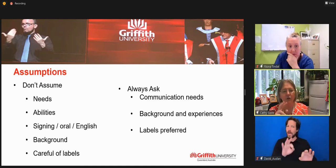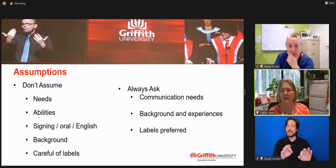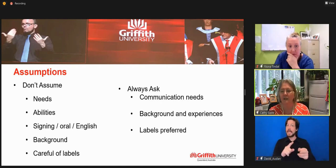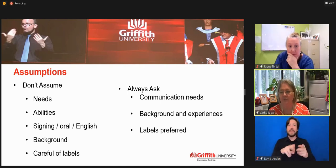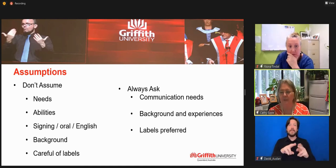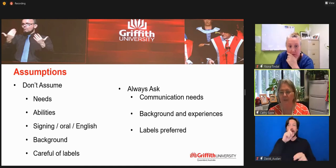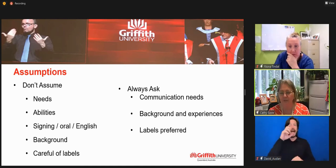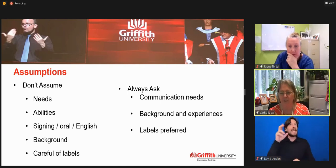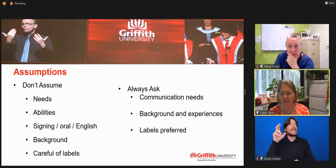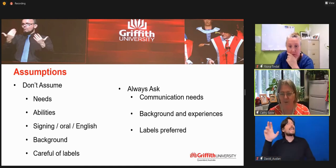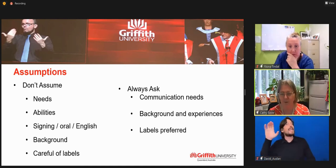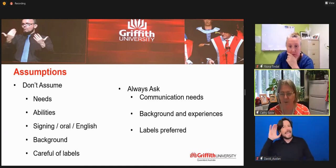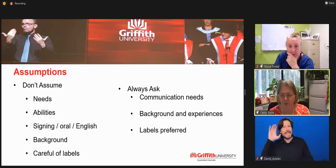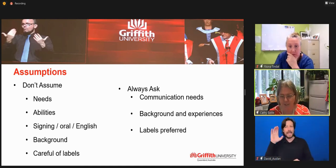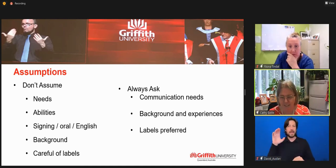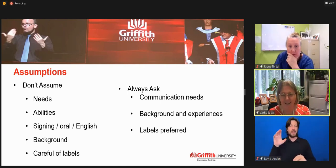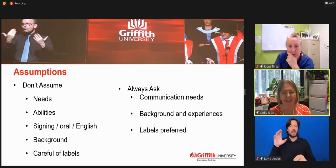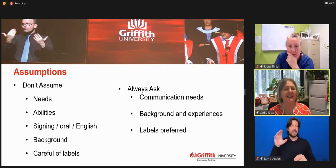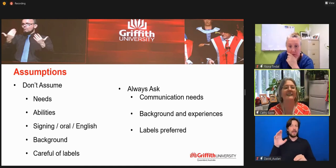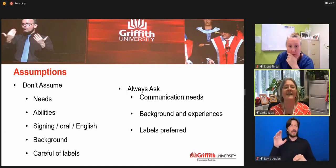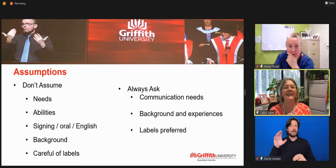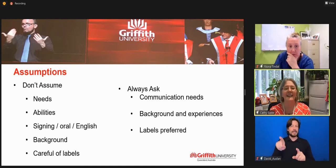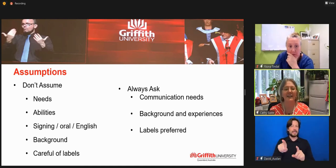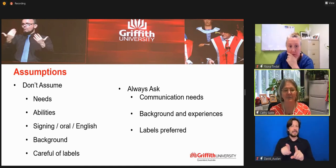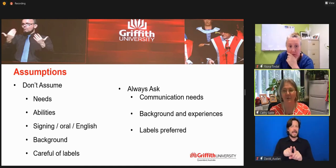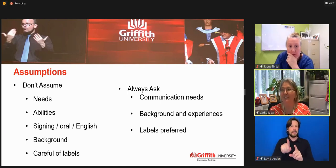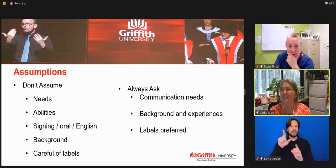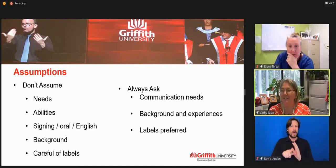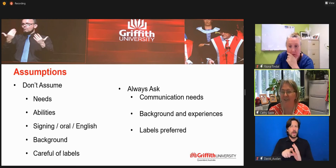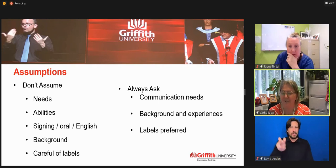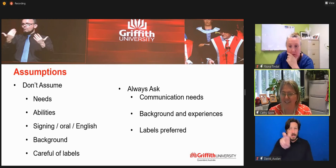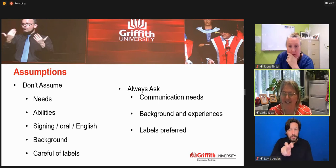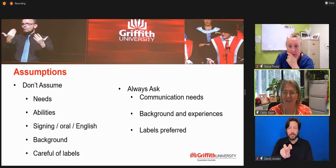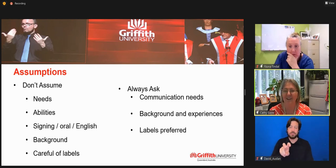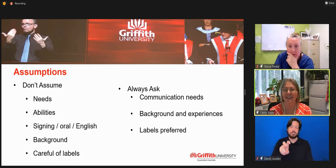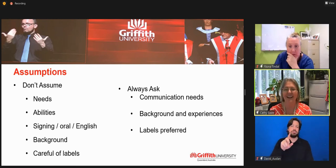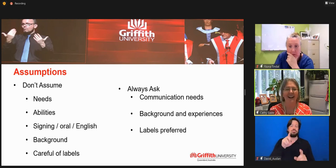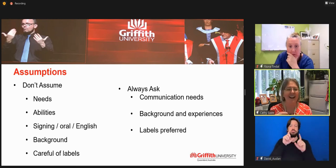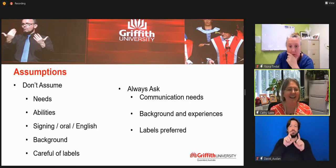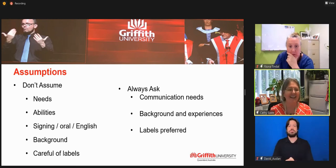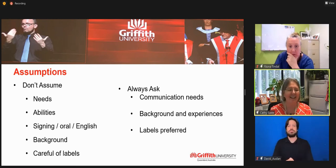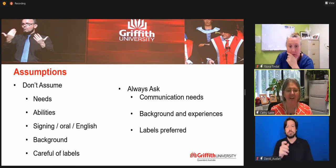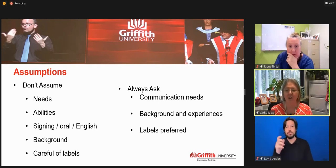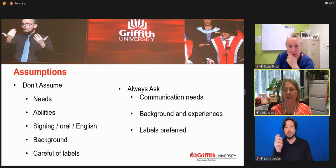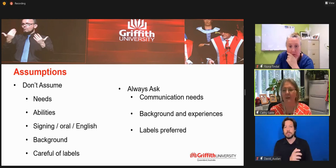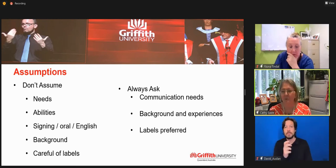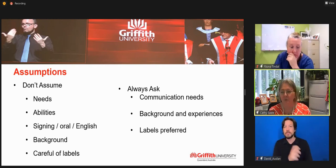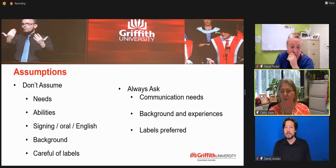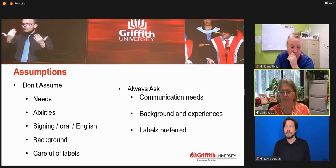trying to lipread those scientific words, it's even more difficult. Then, I'd pick up the book